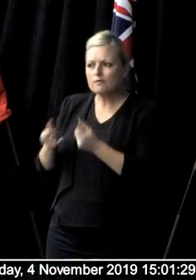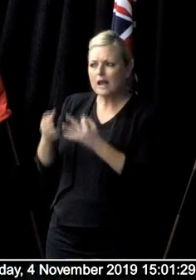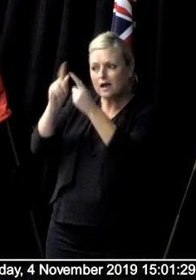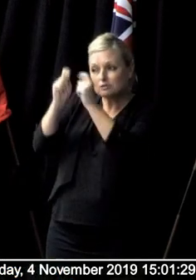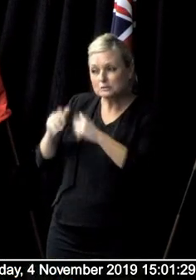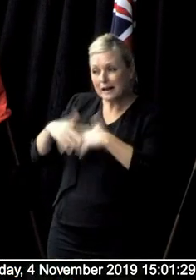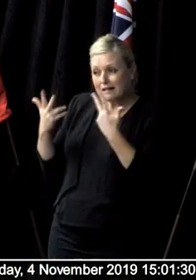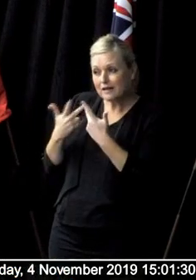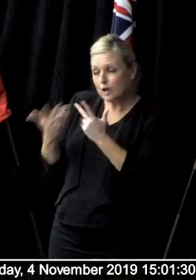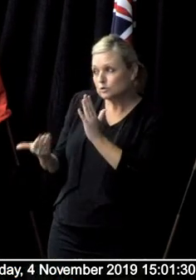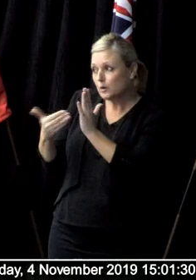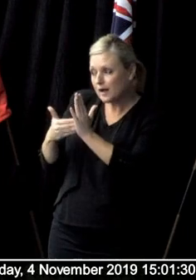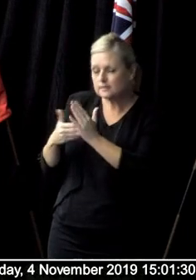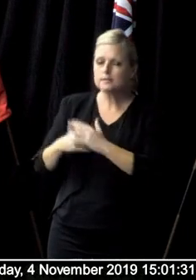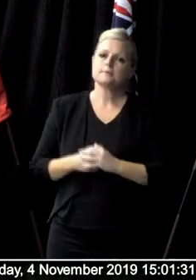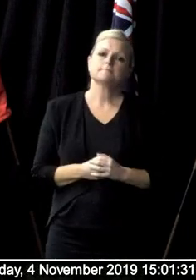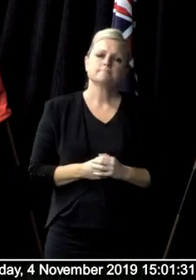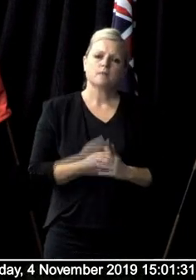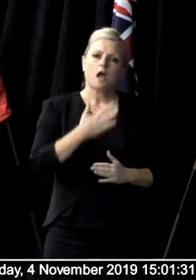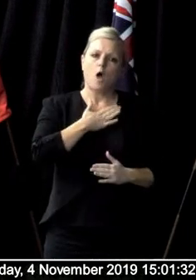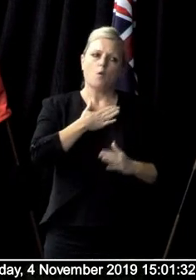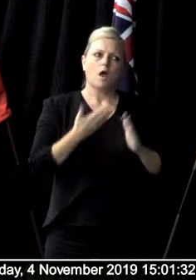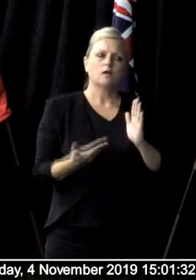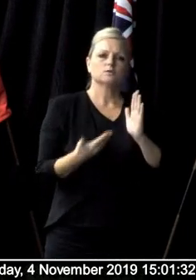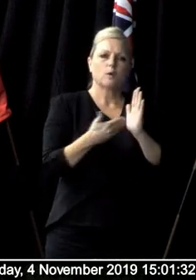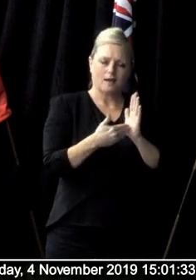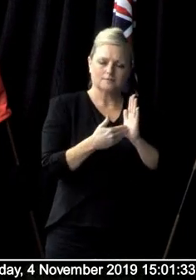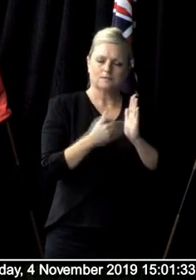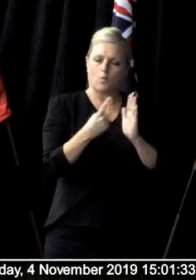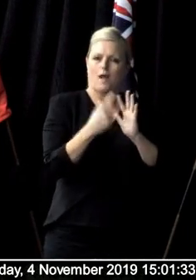I just want to say – so one of the examples that comes to mind is where,